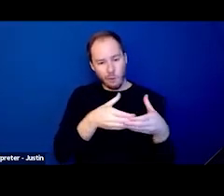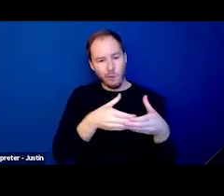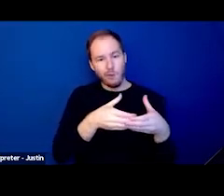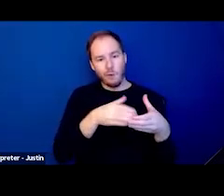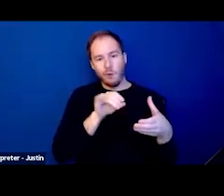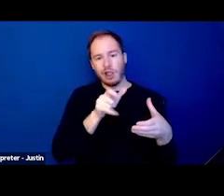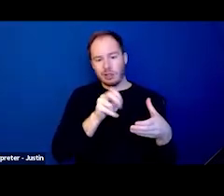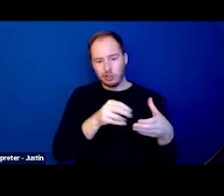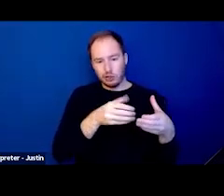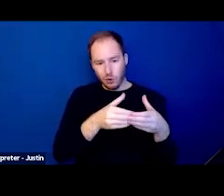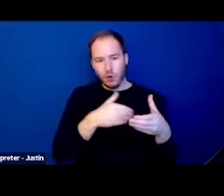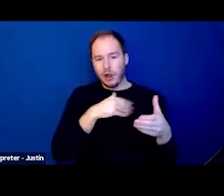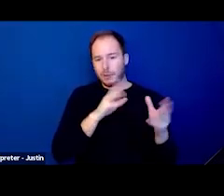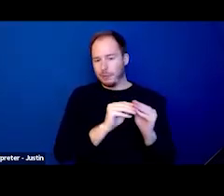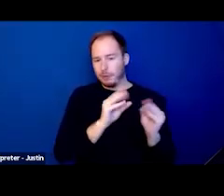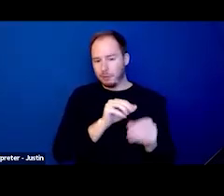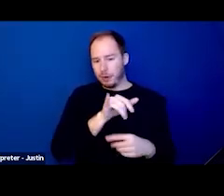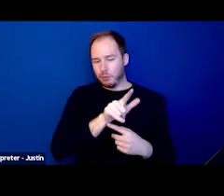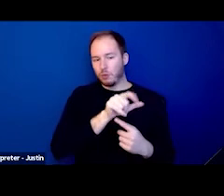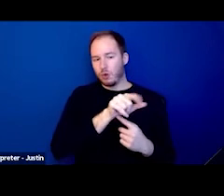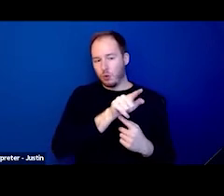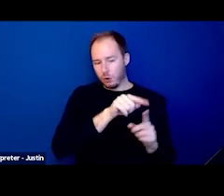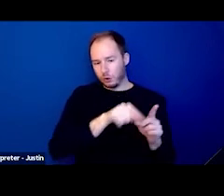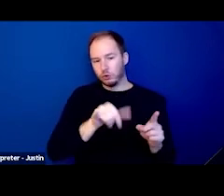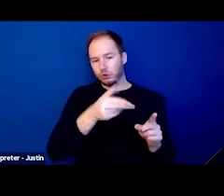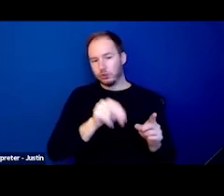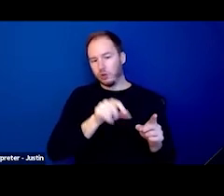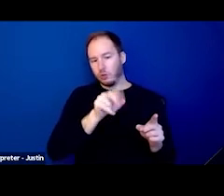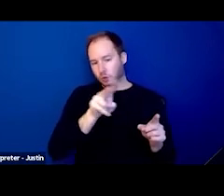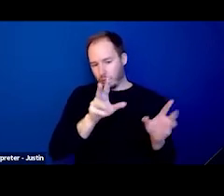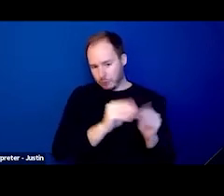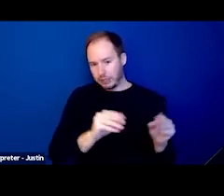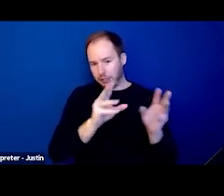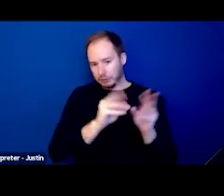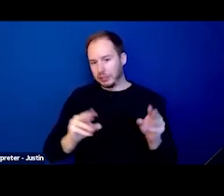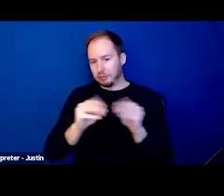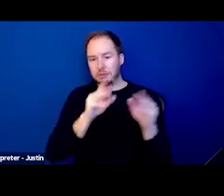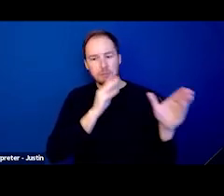We held meetings from April, 2021 through January, 2022 in planning for 988.